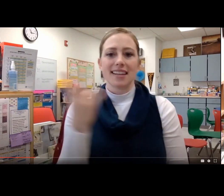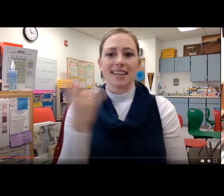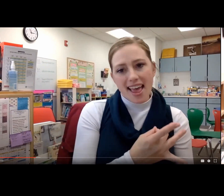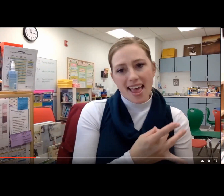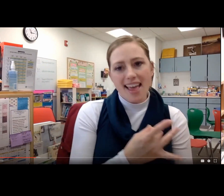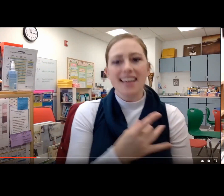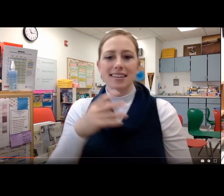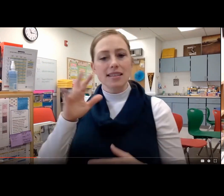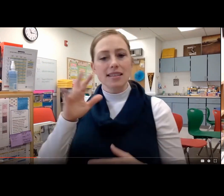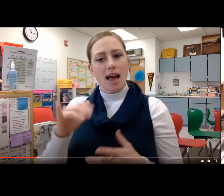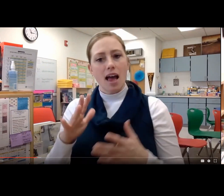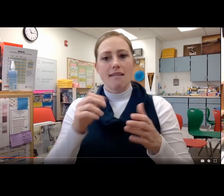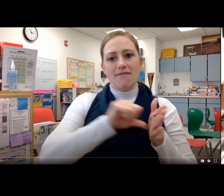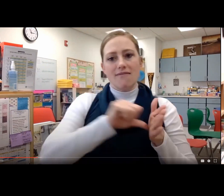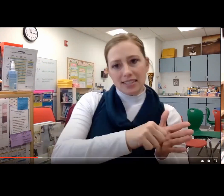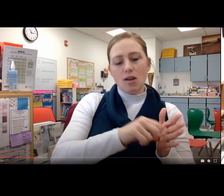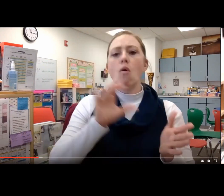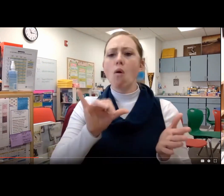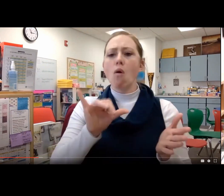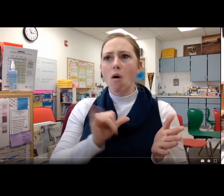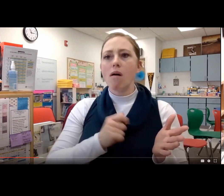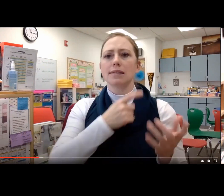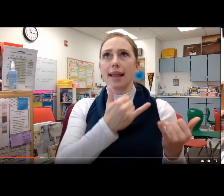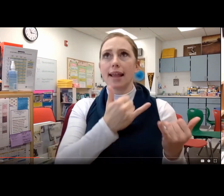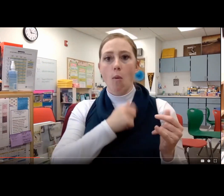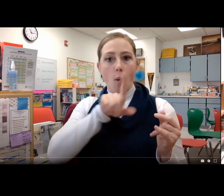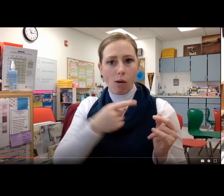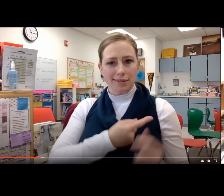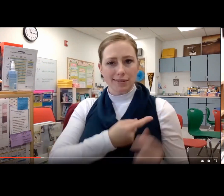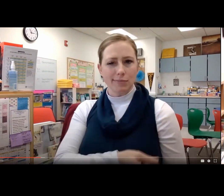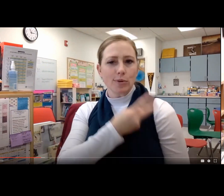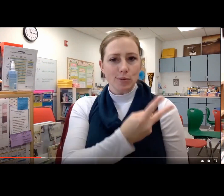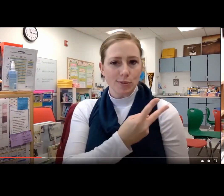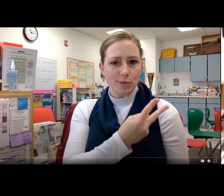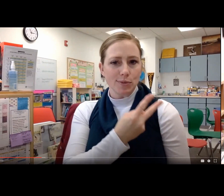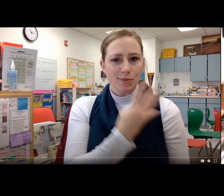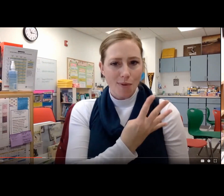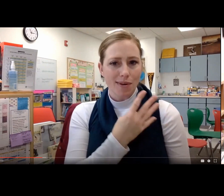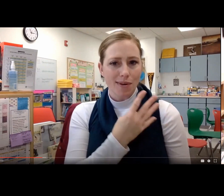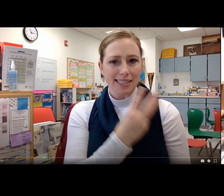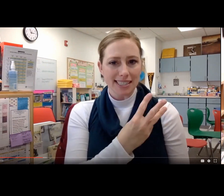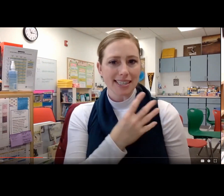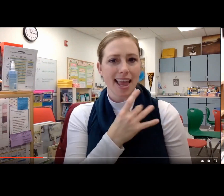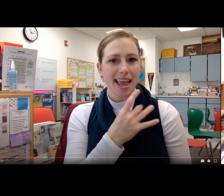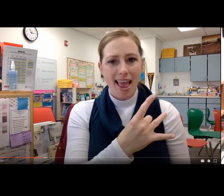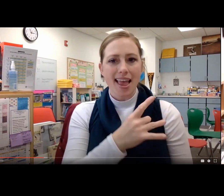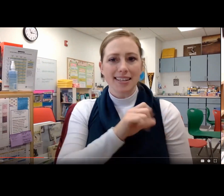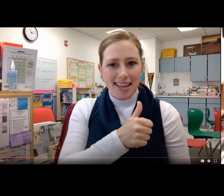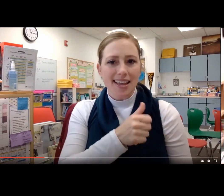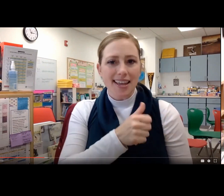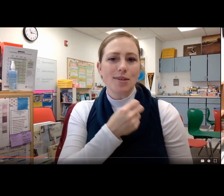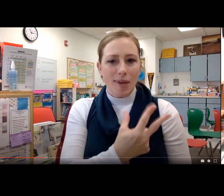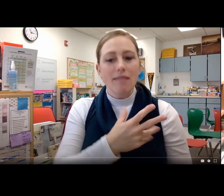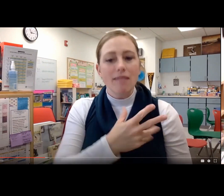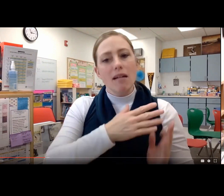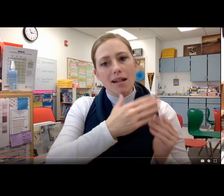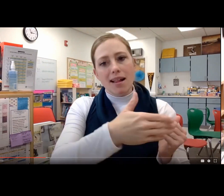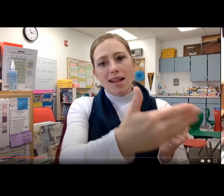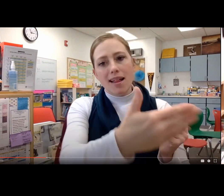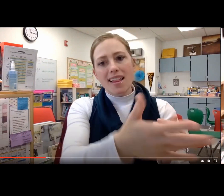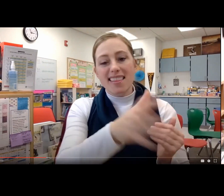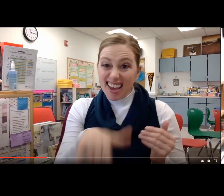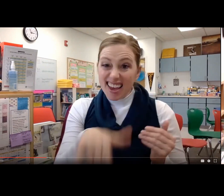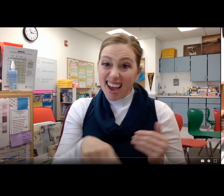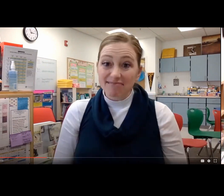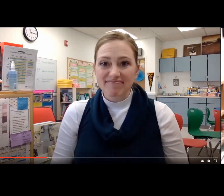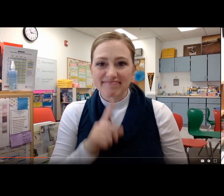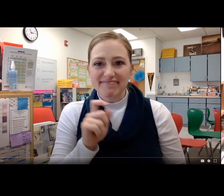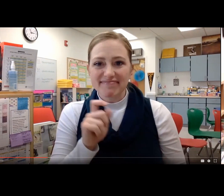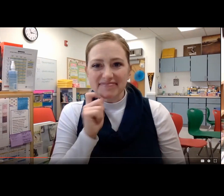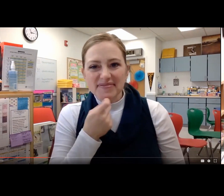6, 7, 8, and then you're emphasizing that on one side is all the twos and it goes on and on and on.